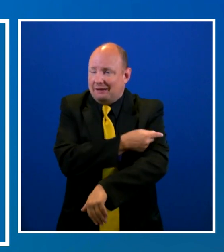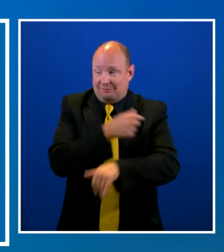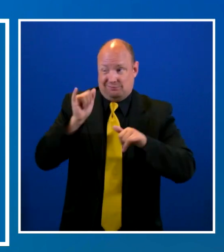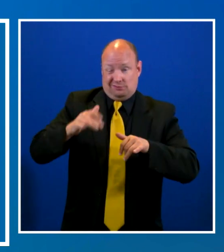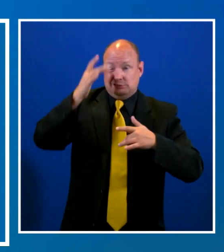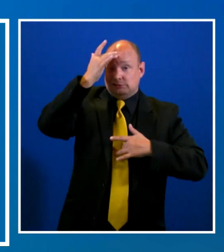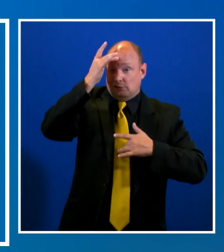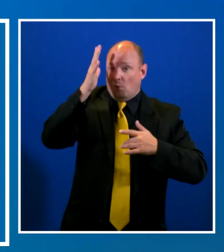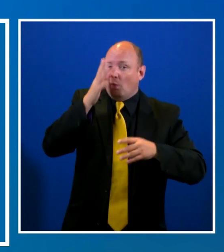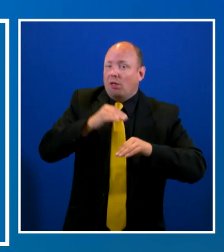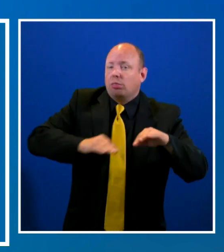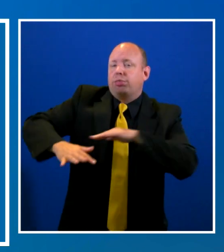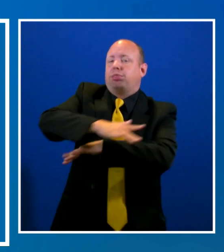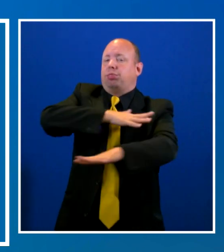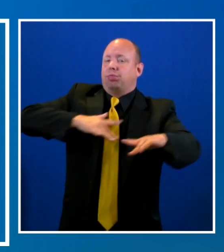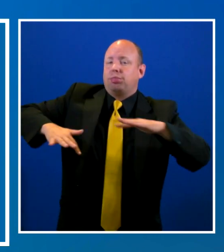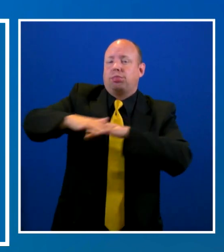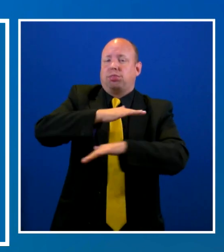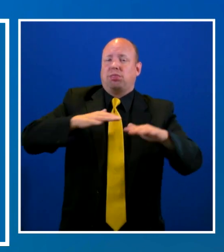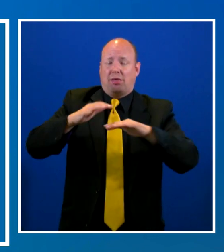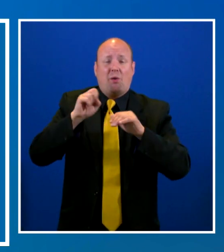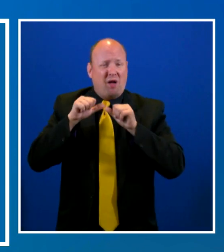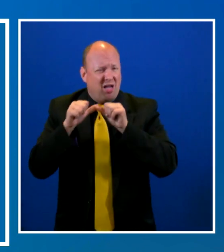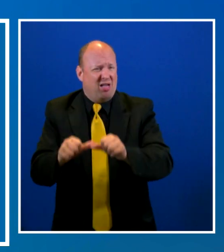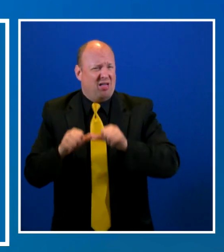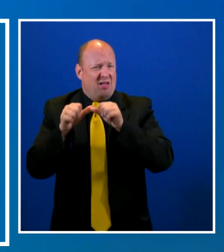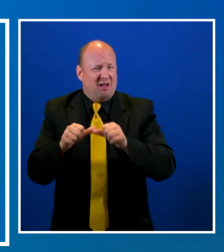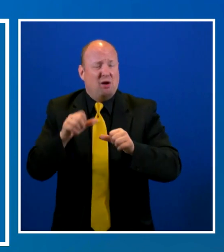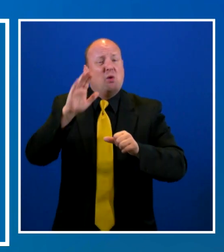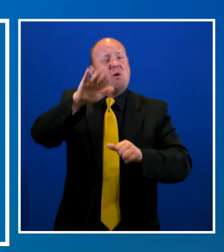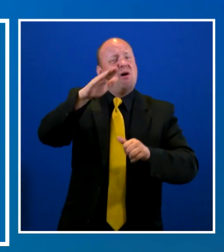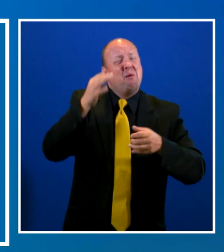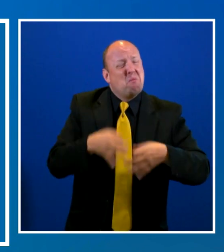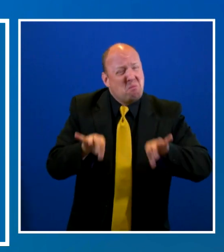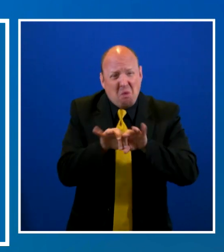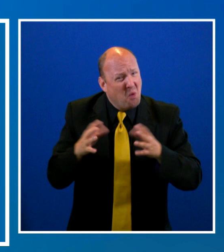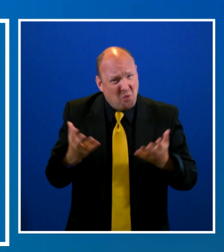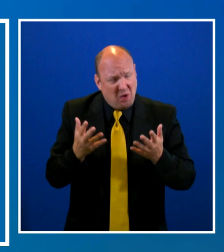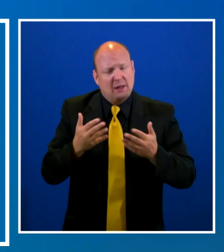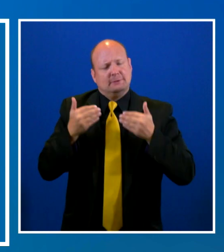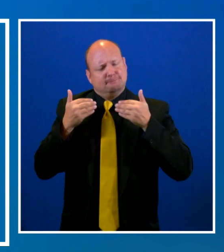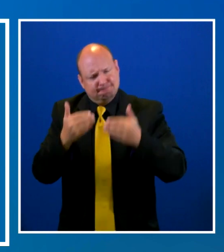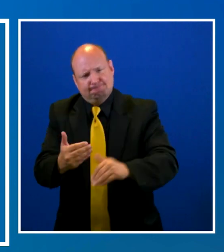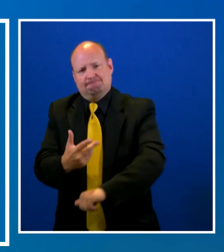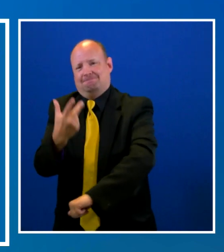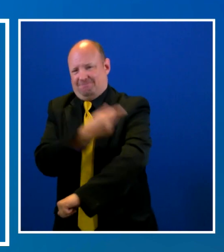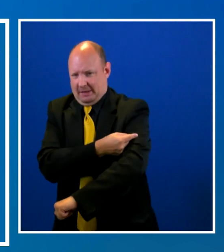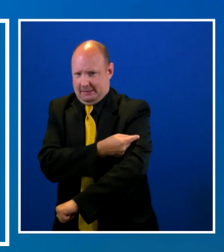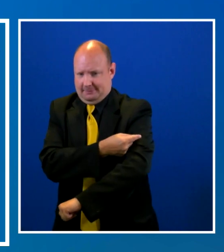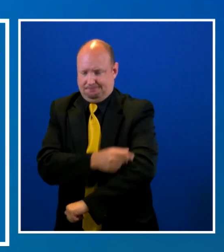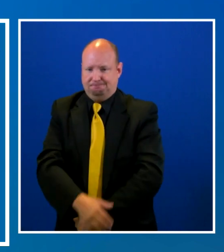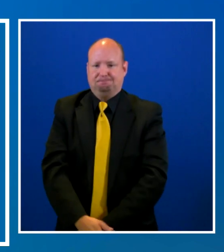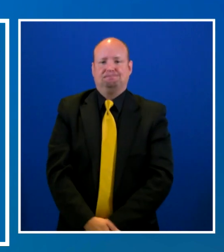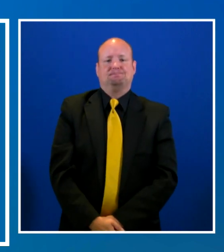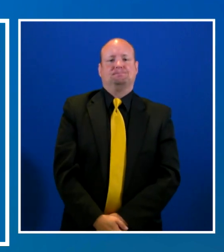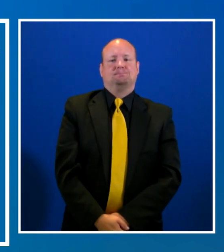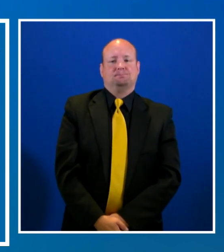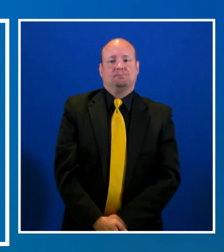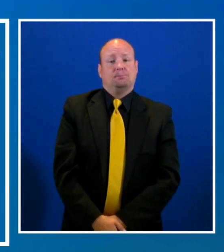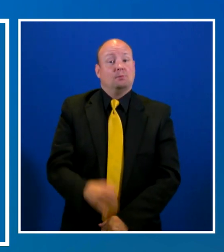more important than ever to roll up your sleeve and get the shot. Don't have reliable transportation to get a vaccine